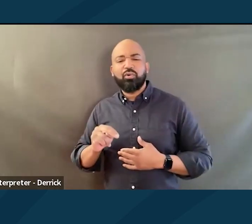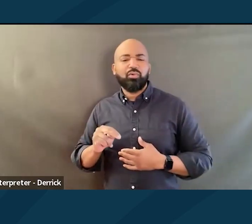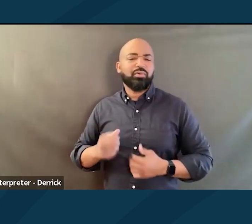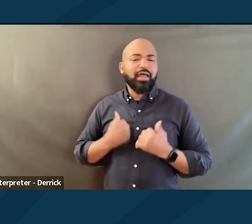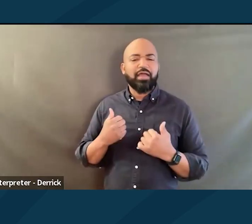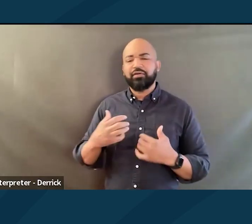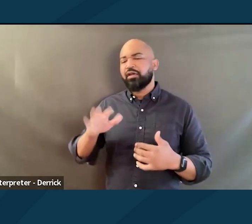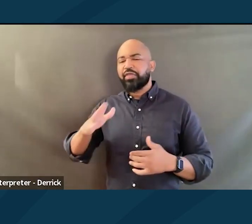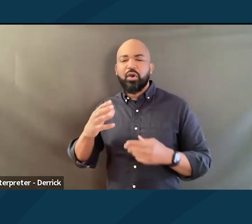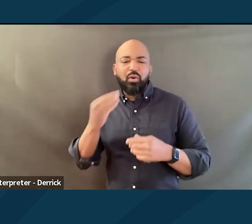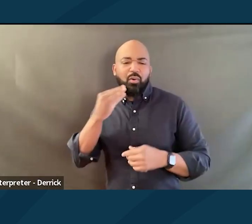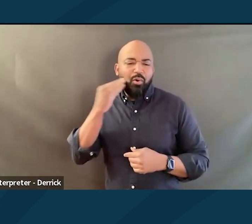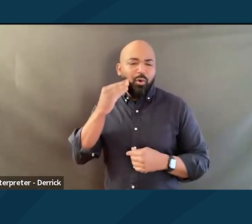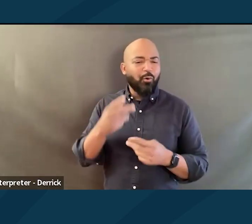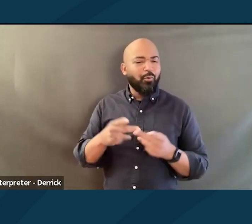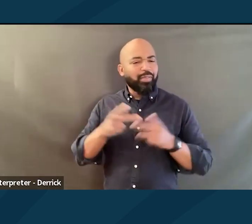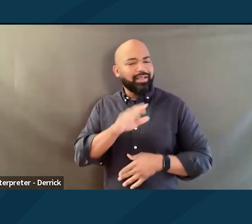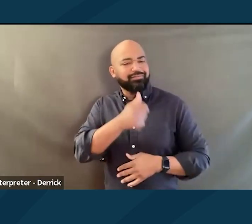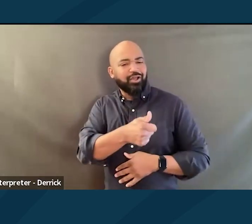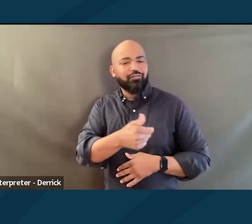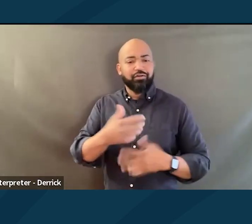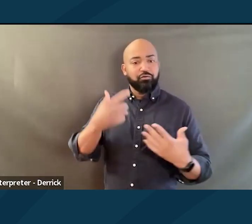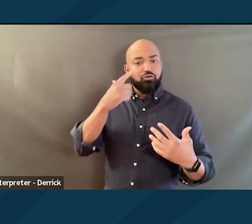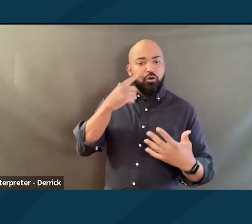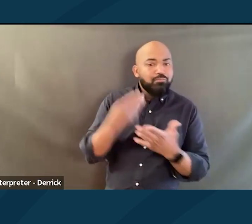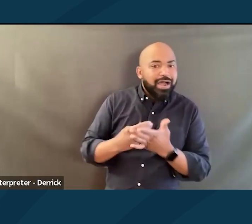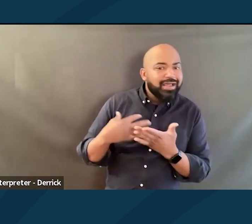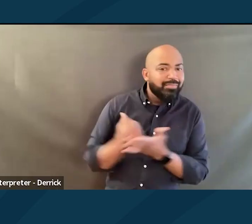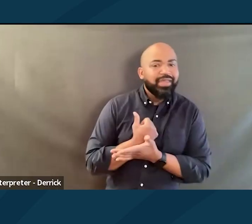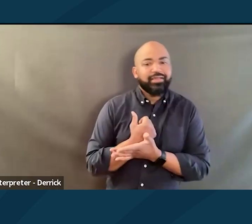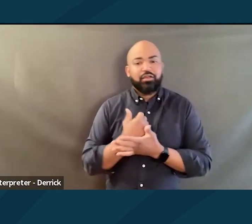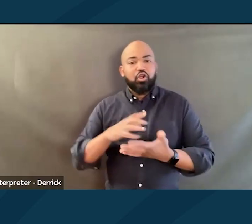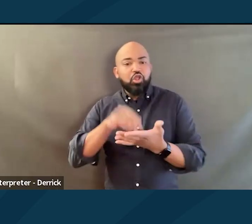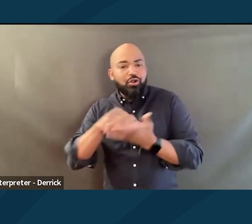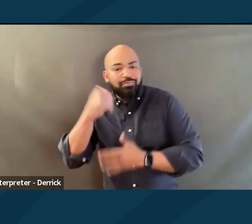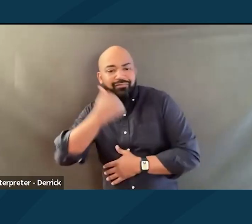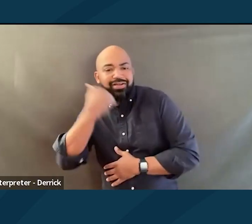I hope they meet new people, celebrate birthdays, write letters, clean up, go to friends' houses and